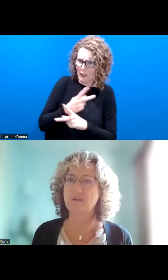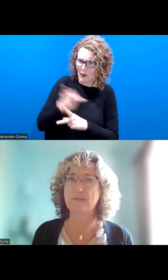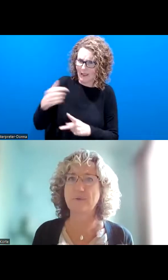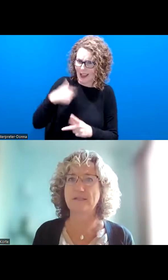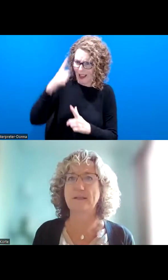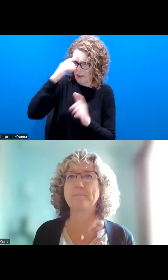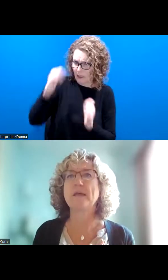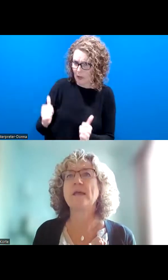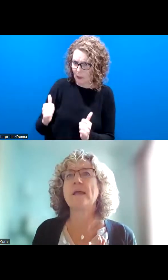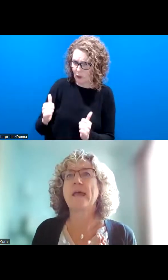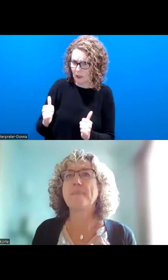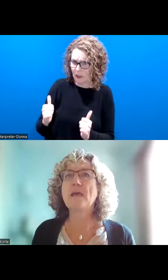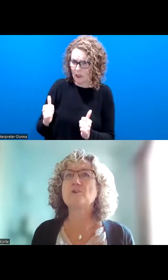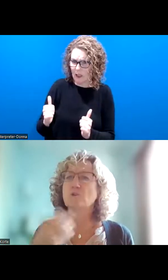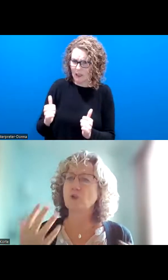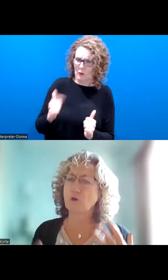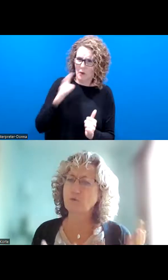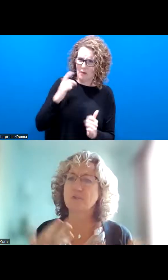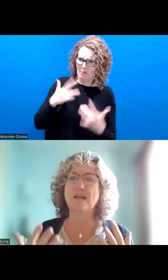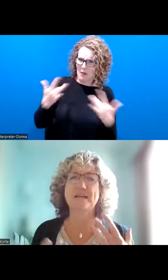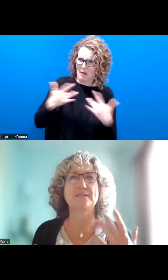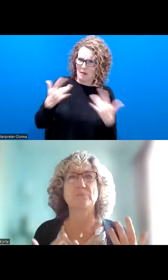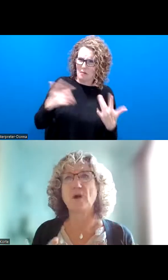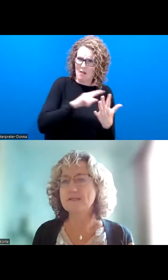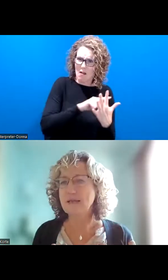benefits through the WA Cares Fund. So that's right